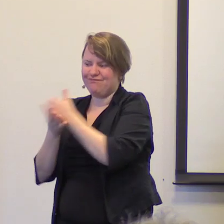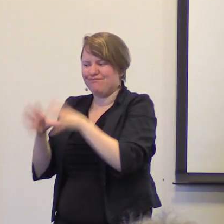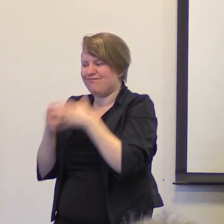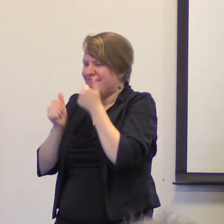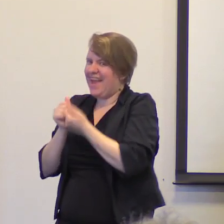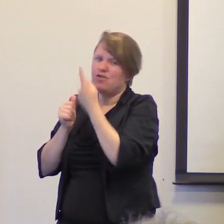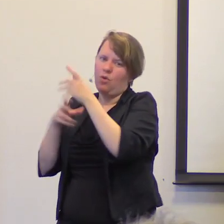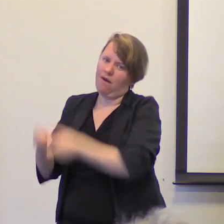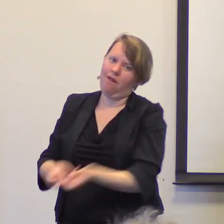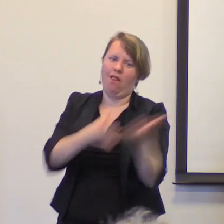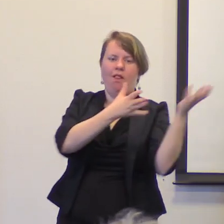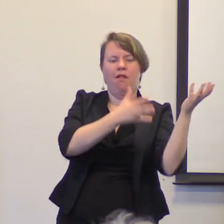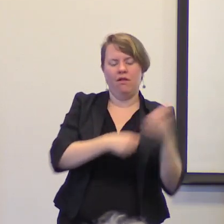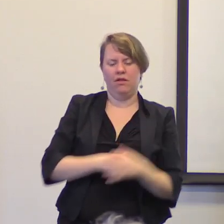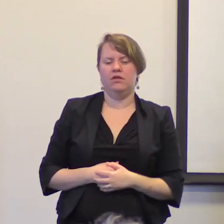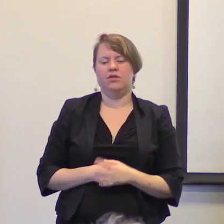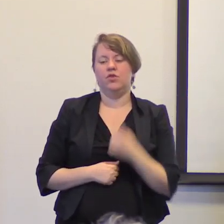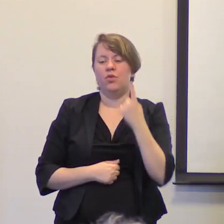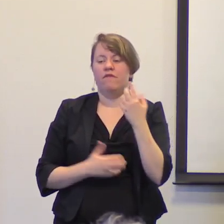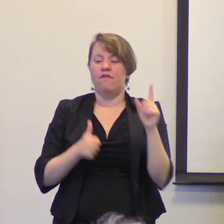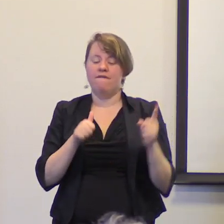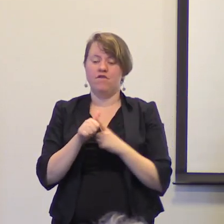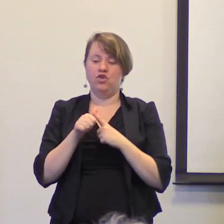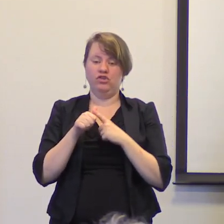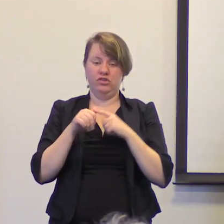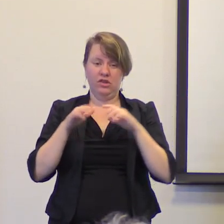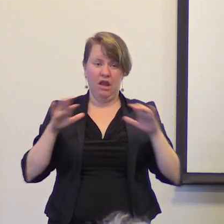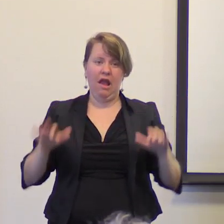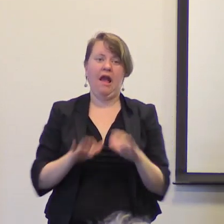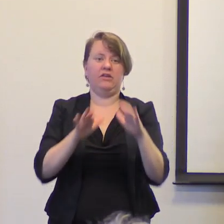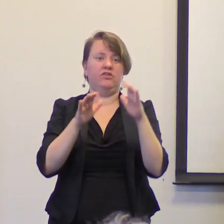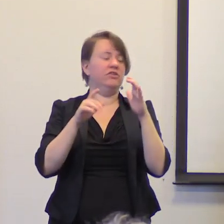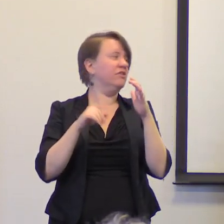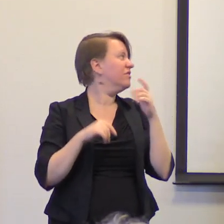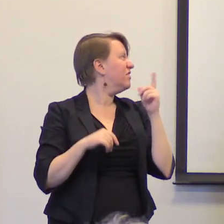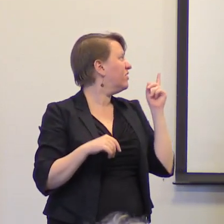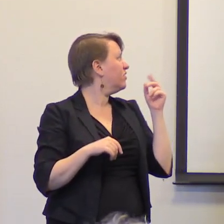One of the first actions that there's ... Mitchell Palmer and some of the people were waiting